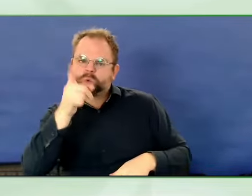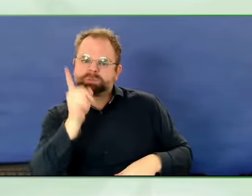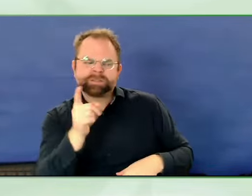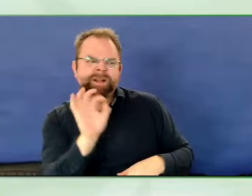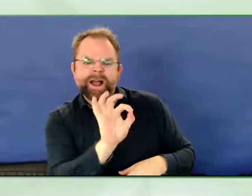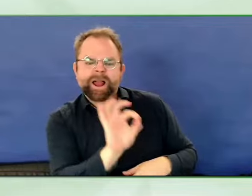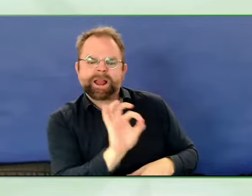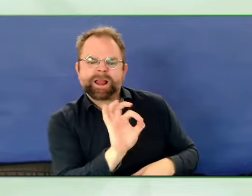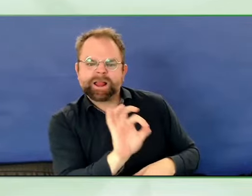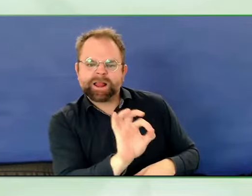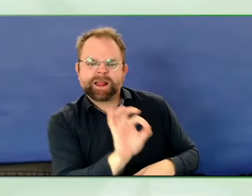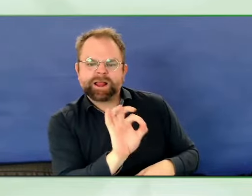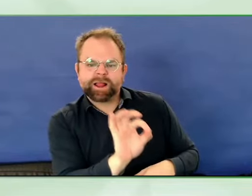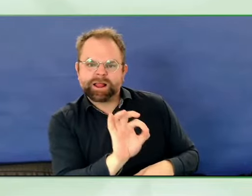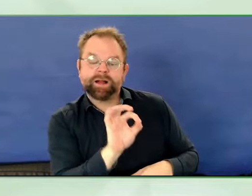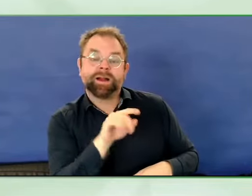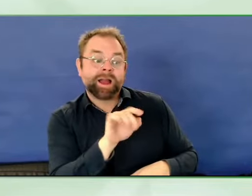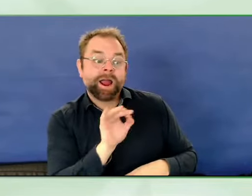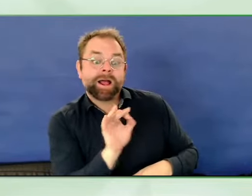how it can work for fashion world.